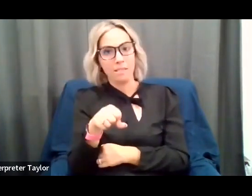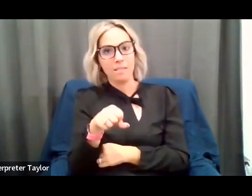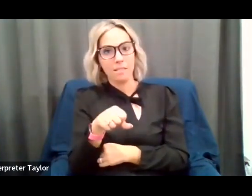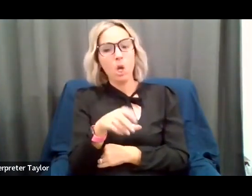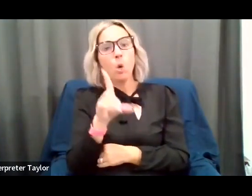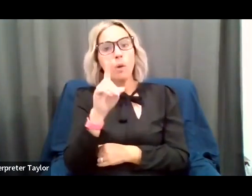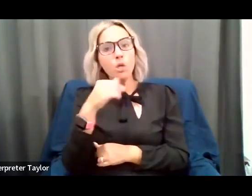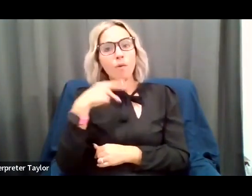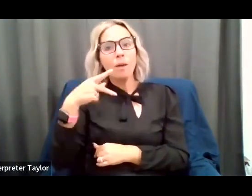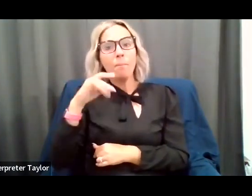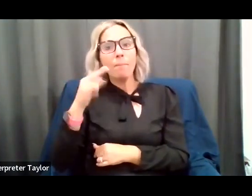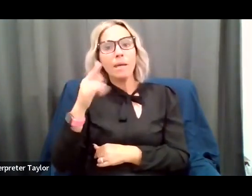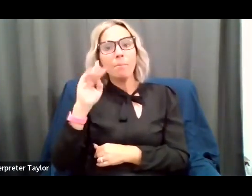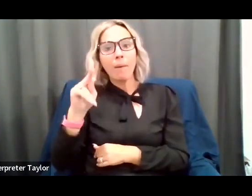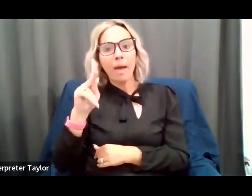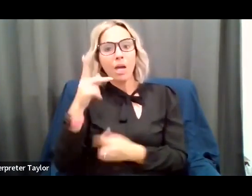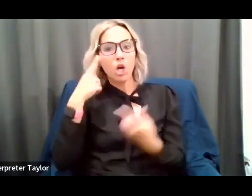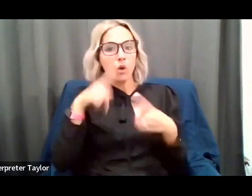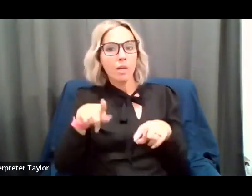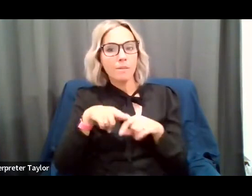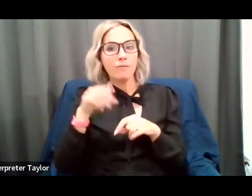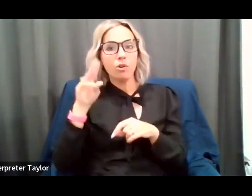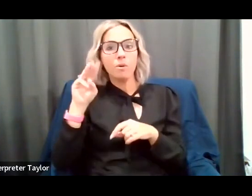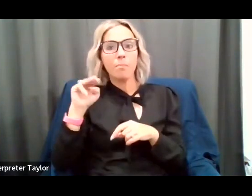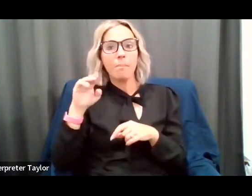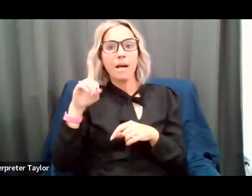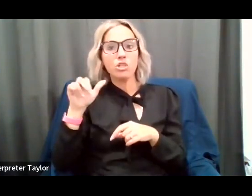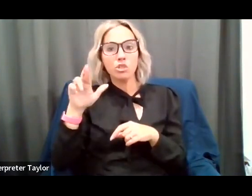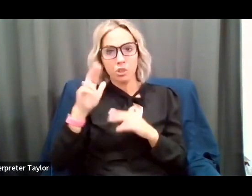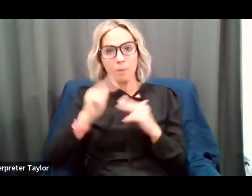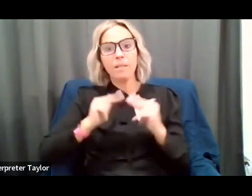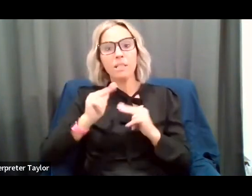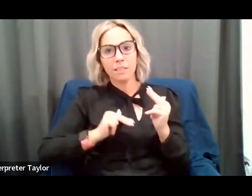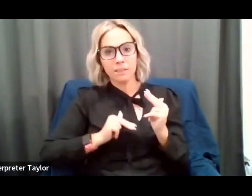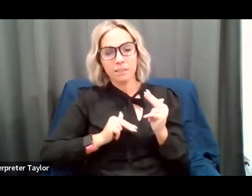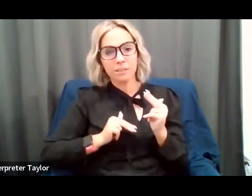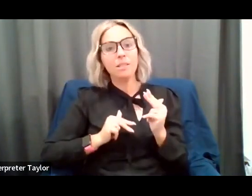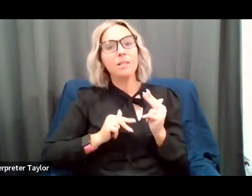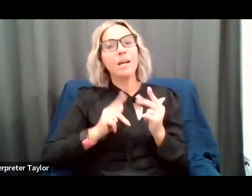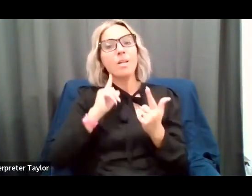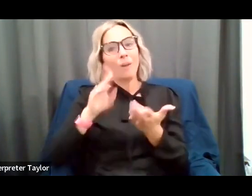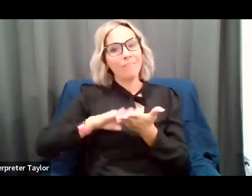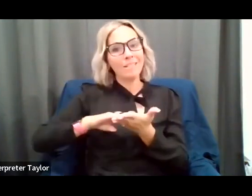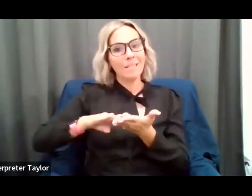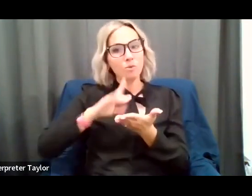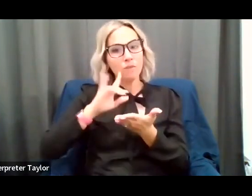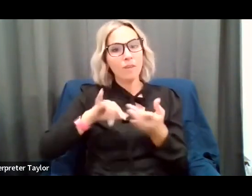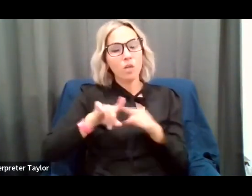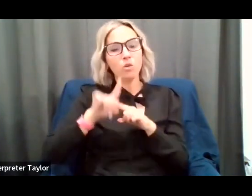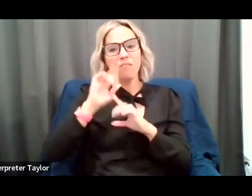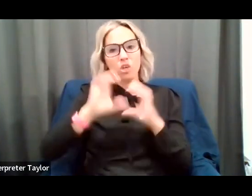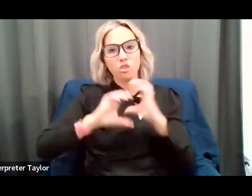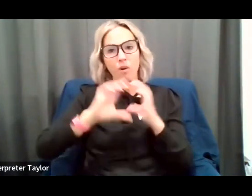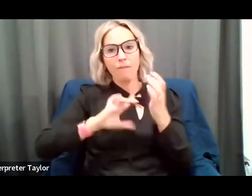Piggyback Agreements for Modular buildings and then there is an exception as well to that, for construction for the installation piece.